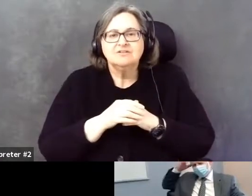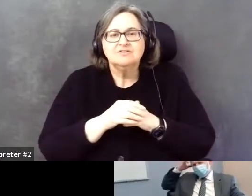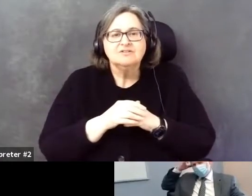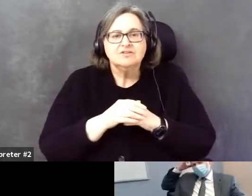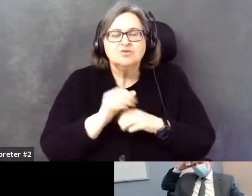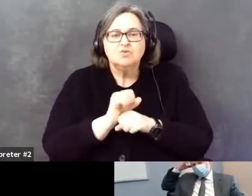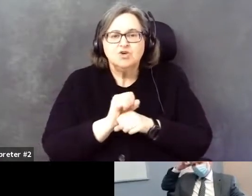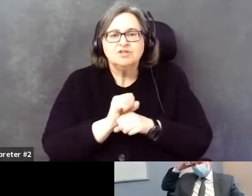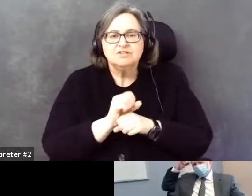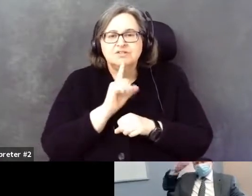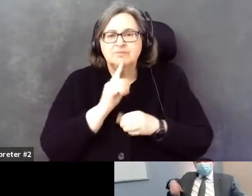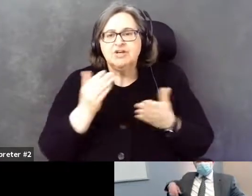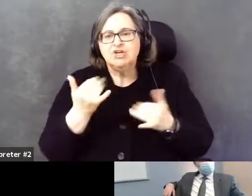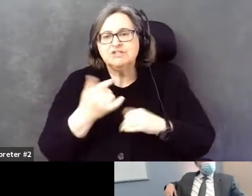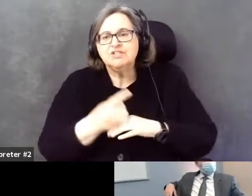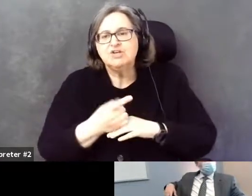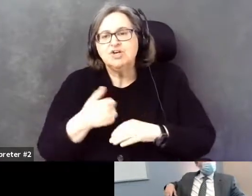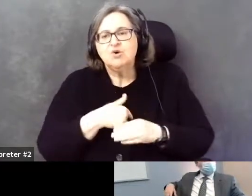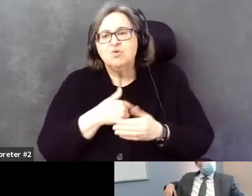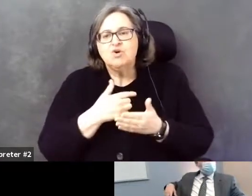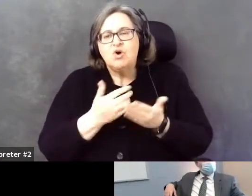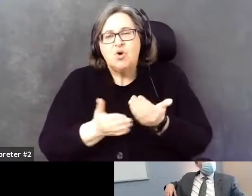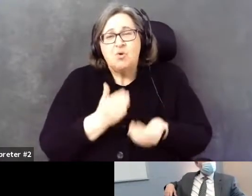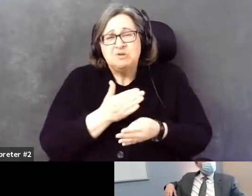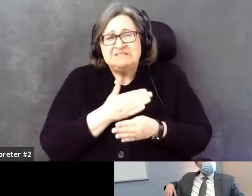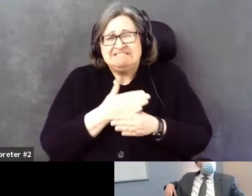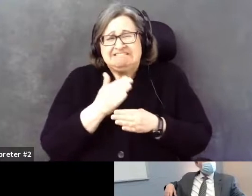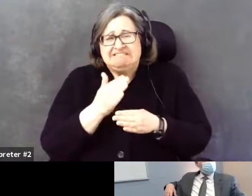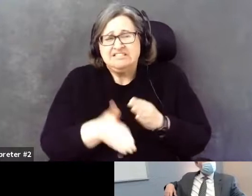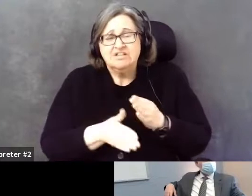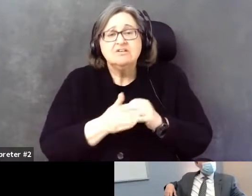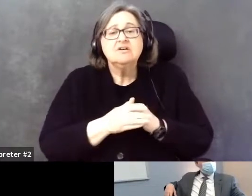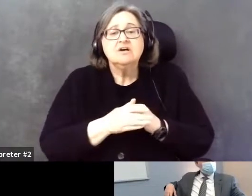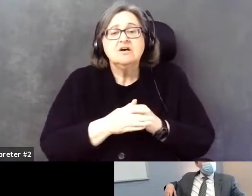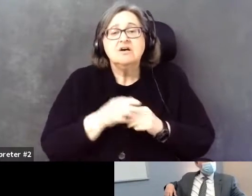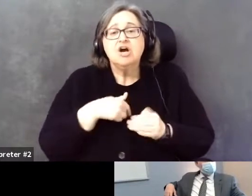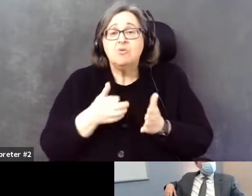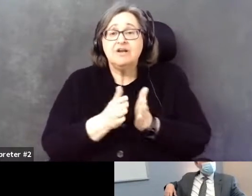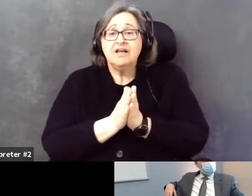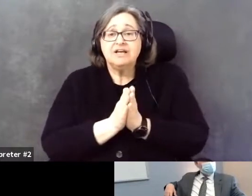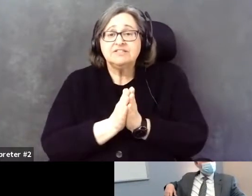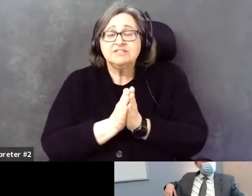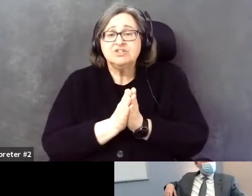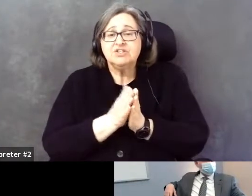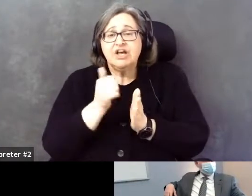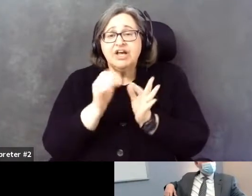you are today. We're almost close to the end. I would like to ask if there's any important